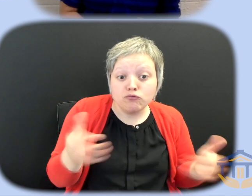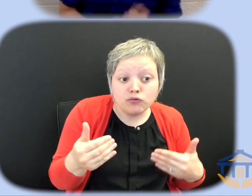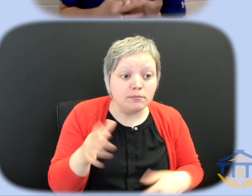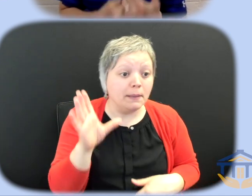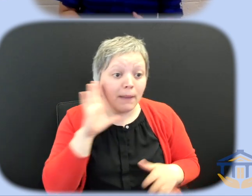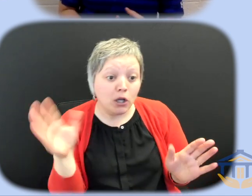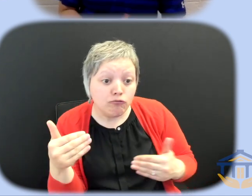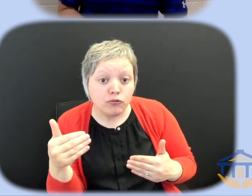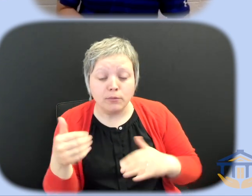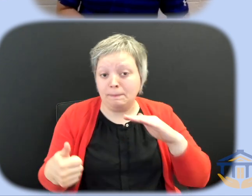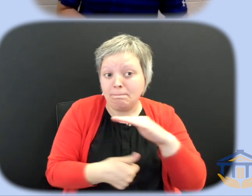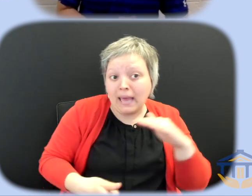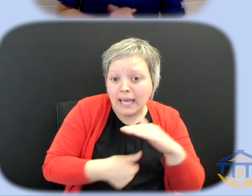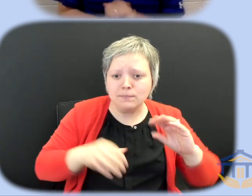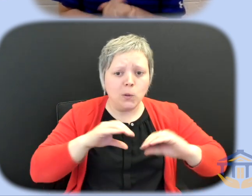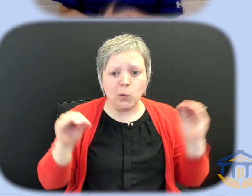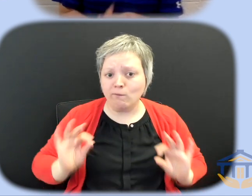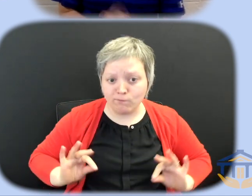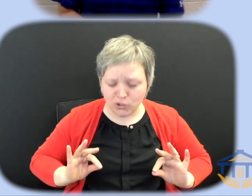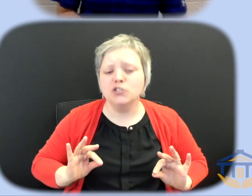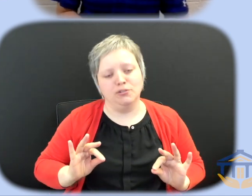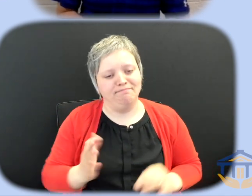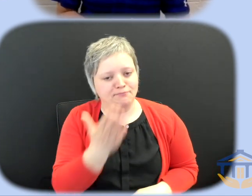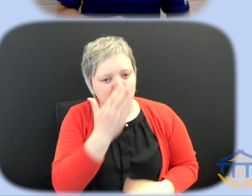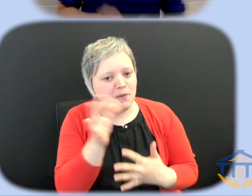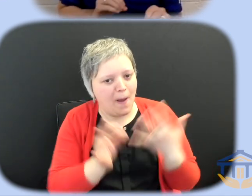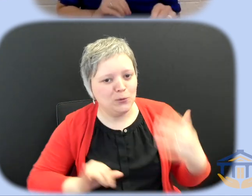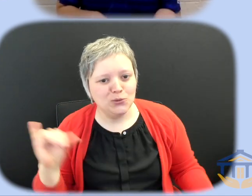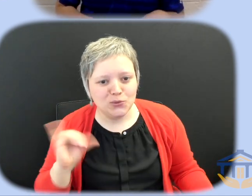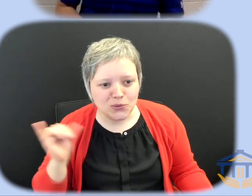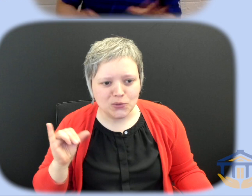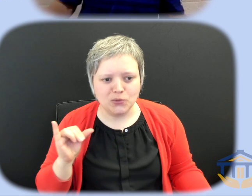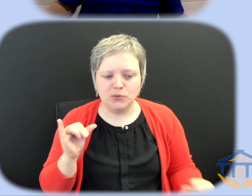without furniture in the way is also a good option. We want to be able to move furniture